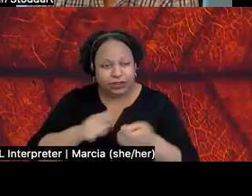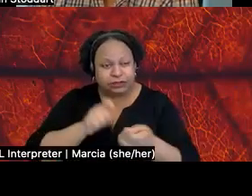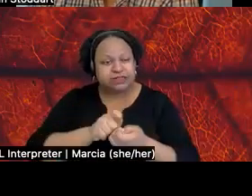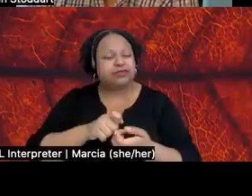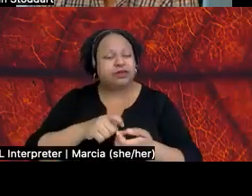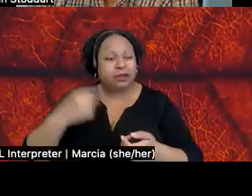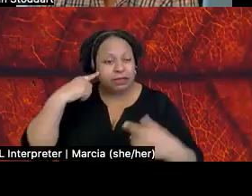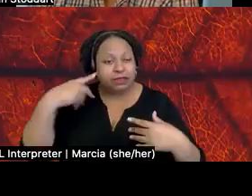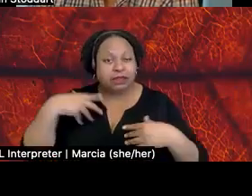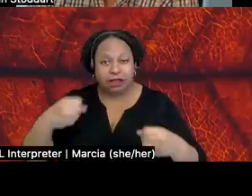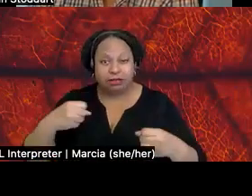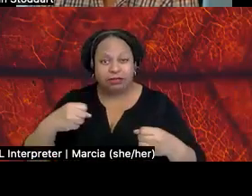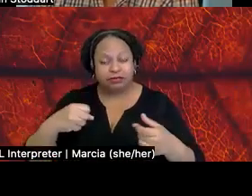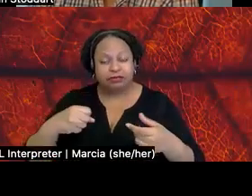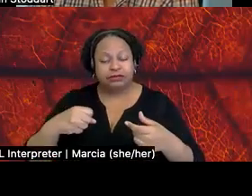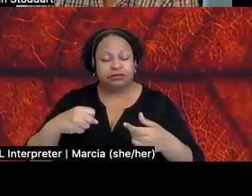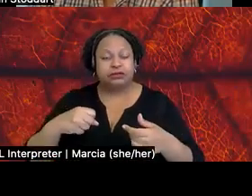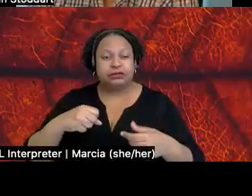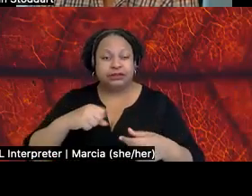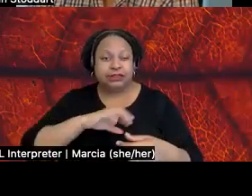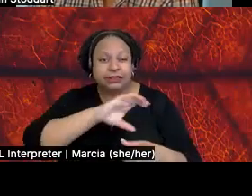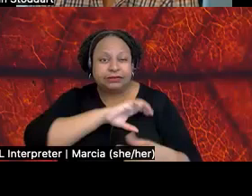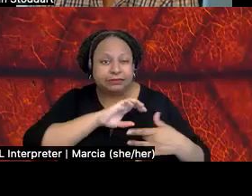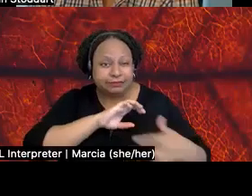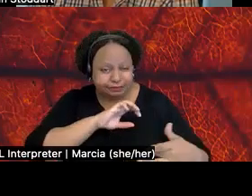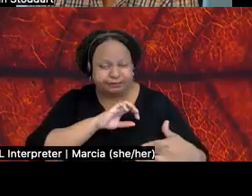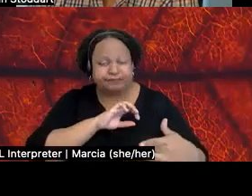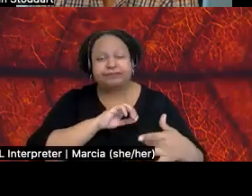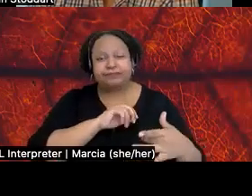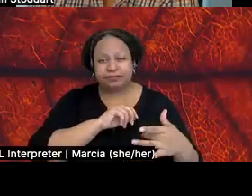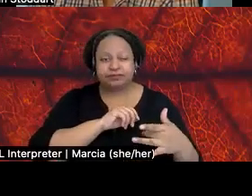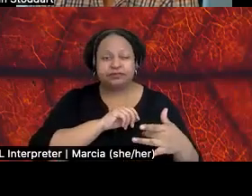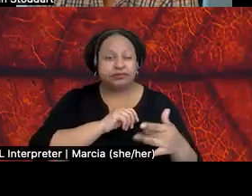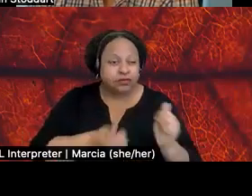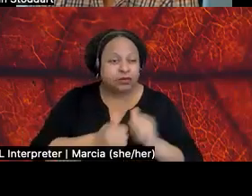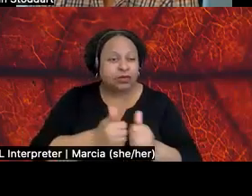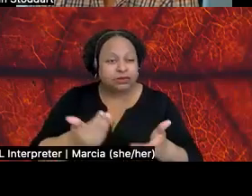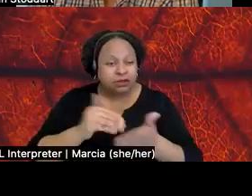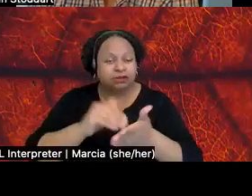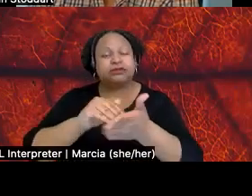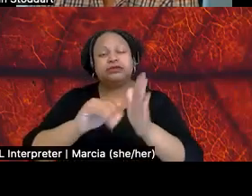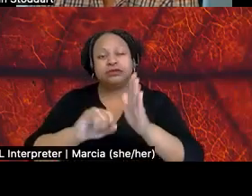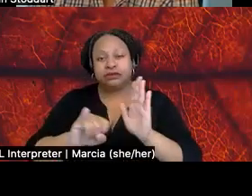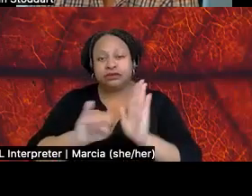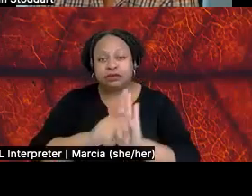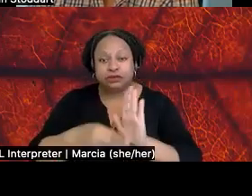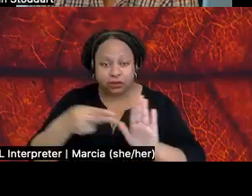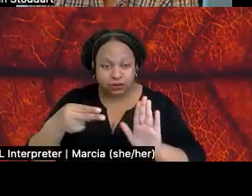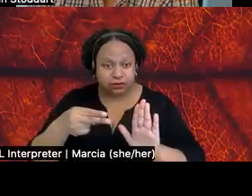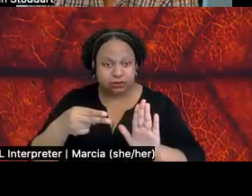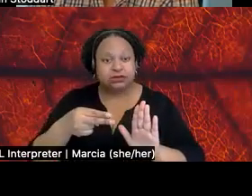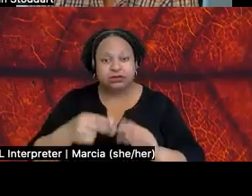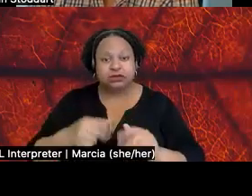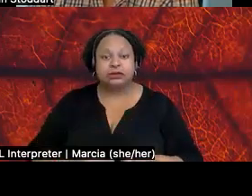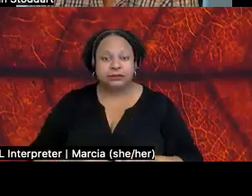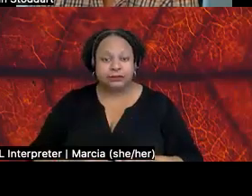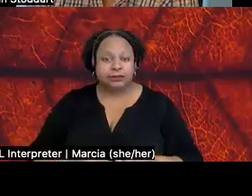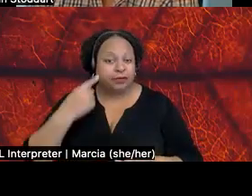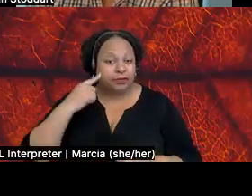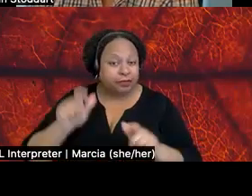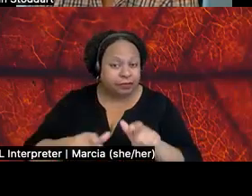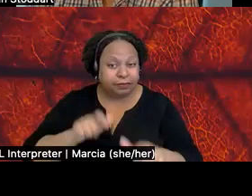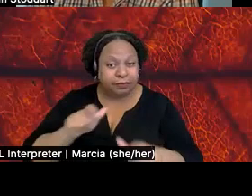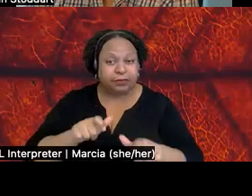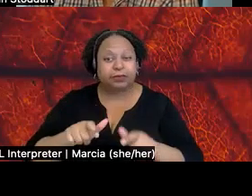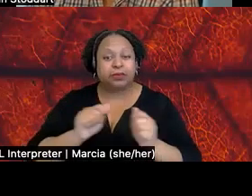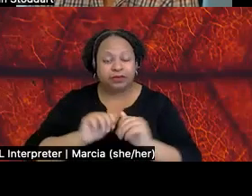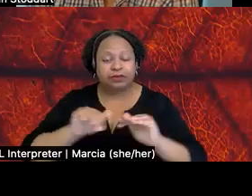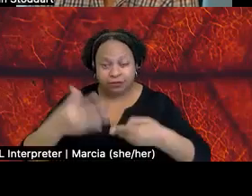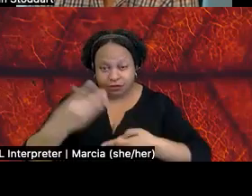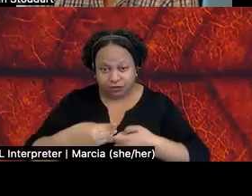characteristics that are most frequently diagnosed in the population of interest.